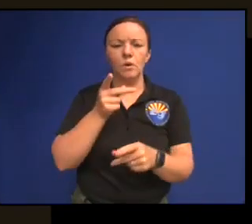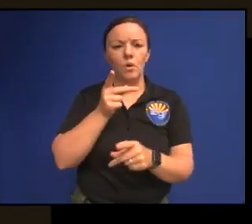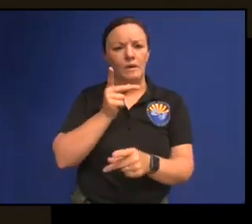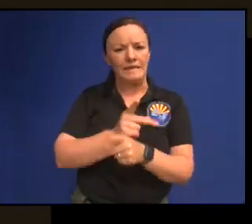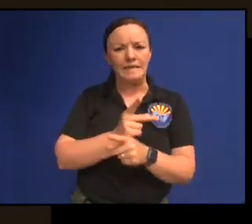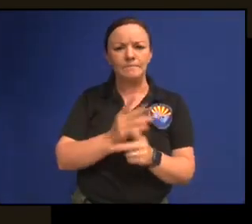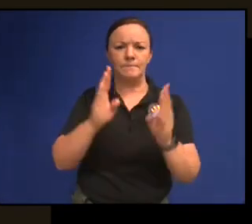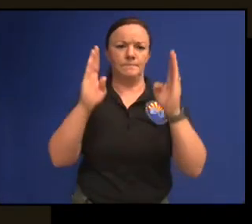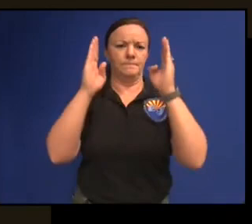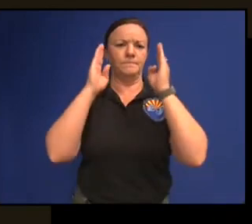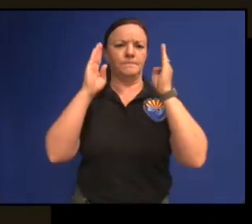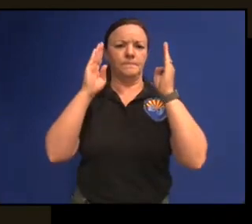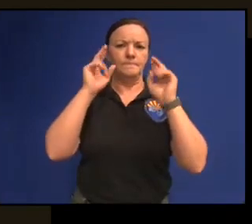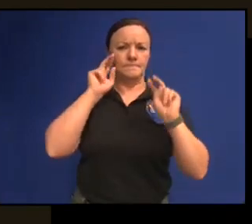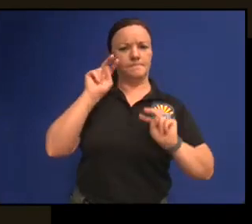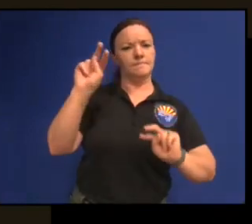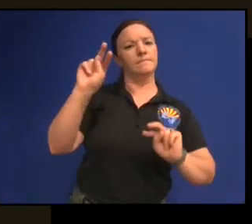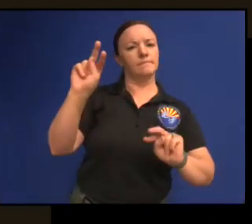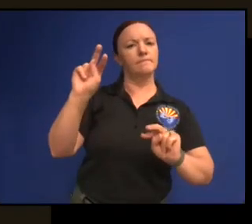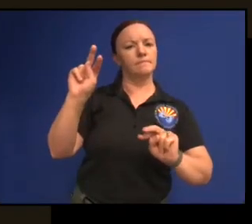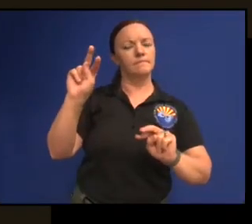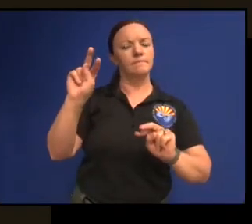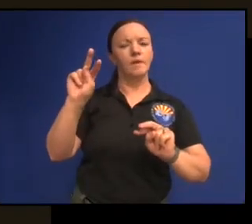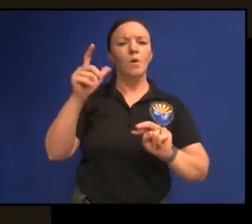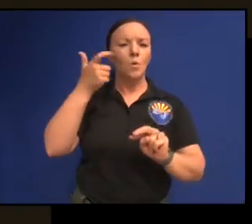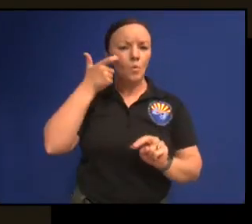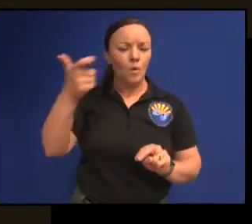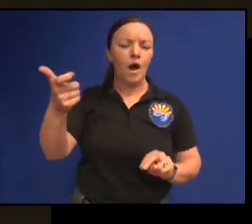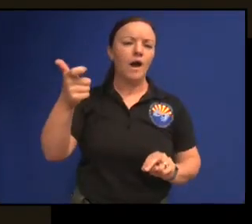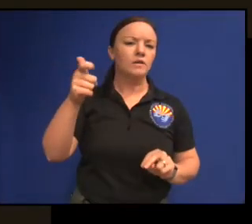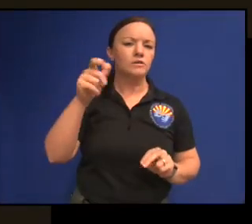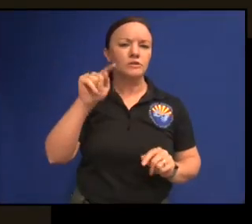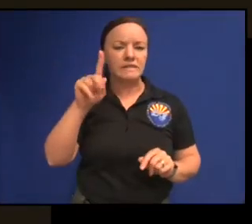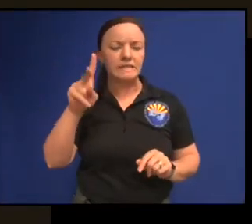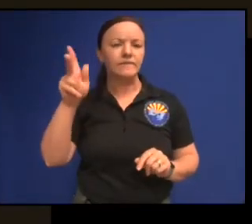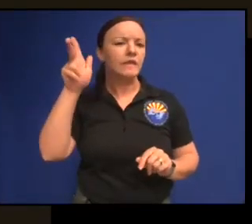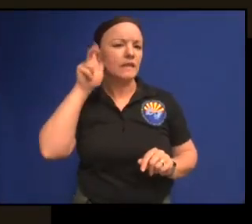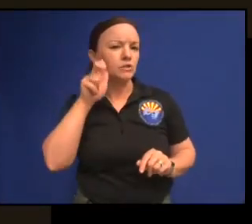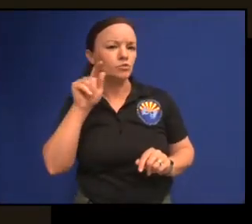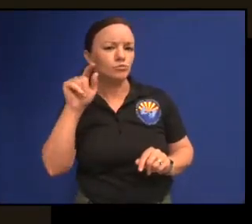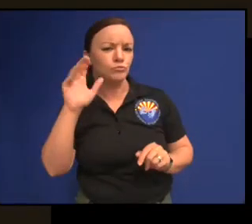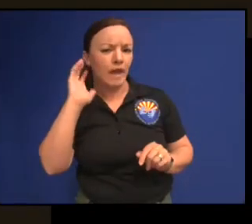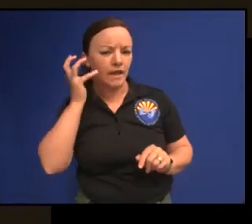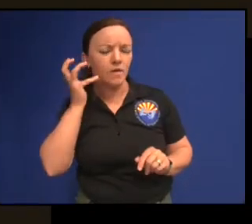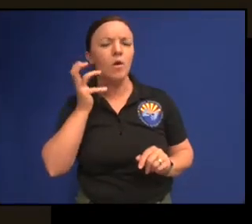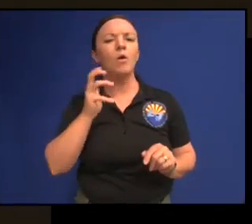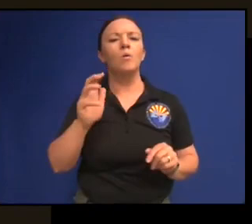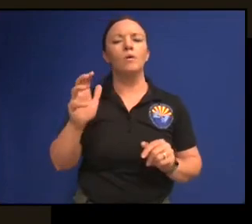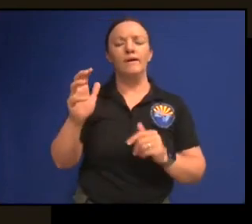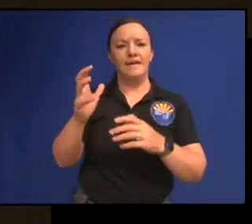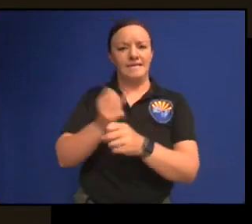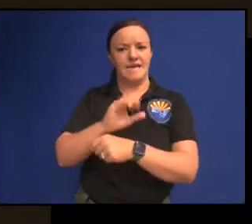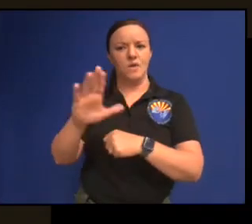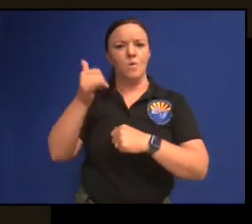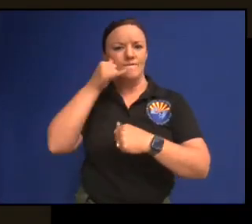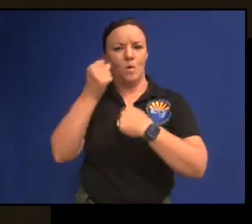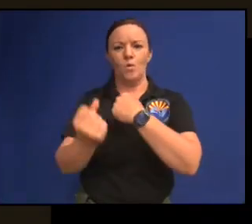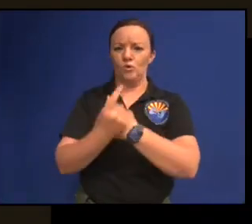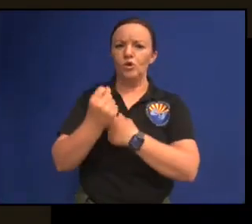MONITORING LOCAL TV, RADIO AND PHONE ALERTS AND ALL THAT KIND OF STUFF. NOW, THE GRAPHIC TO THE LEFT, THAT'S ACTUAL TODAY'S